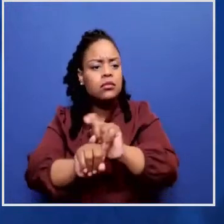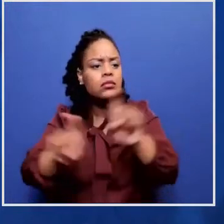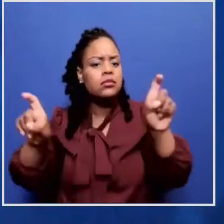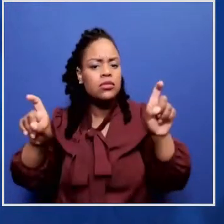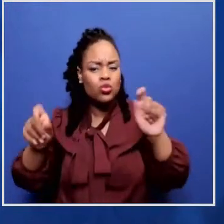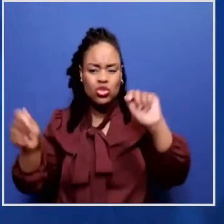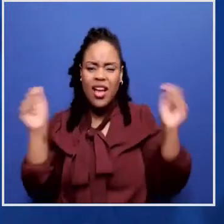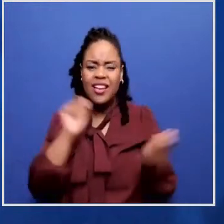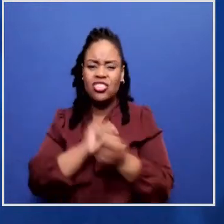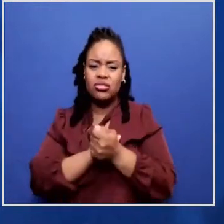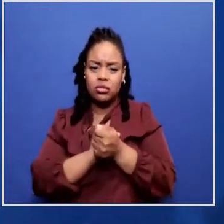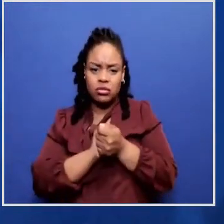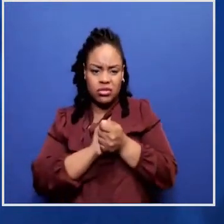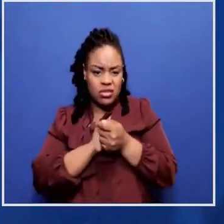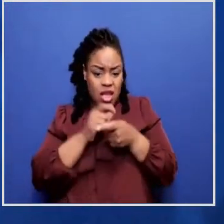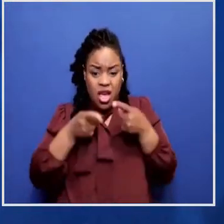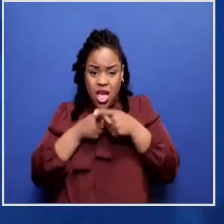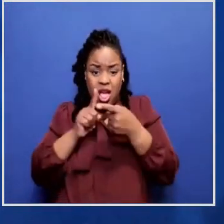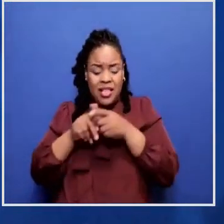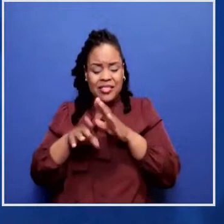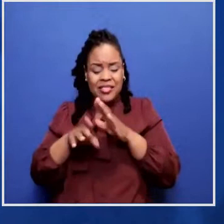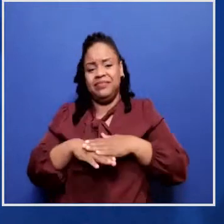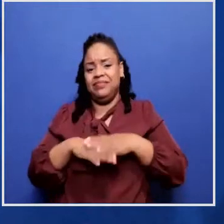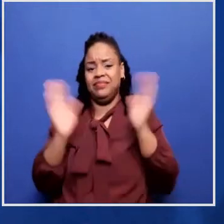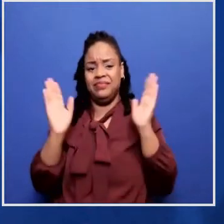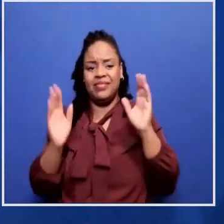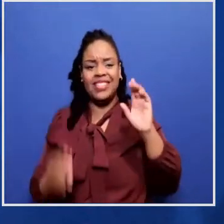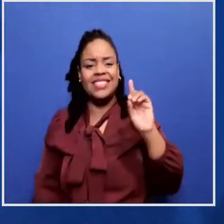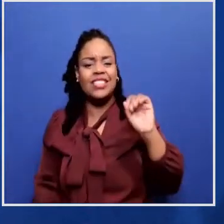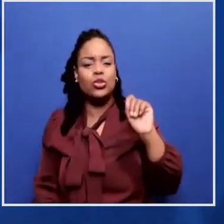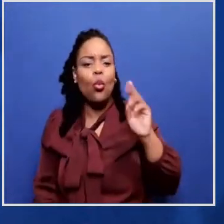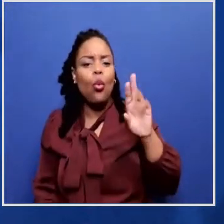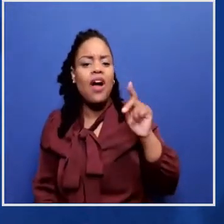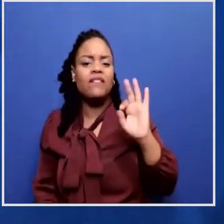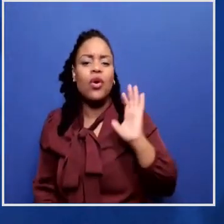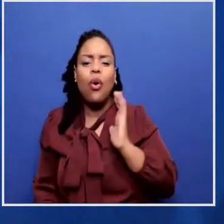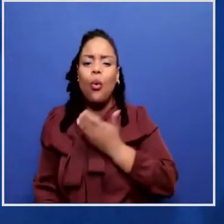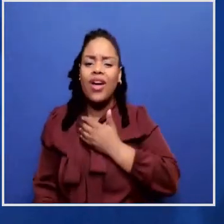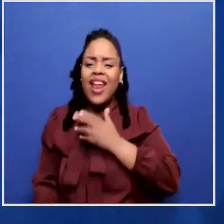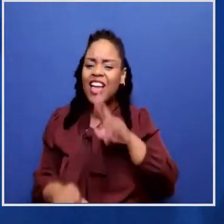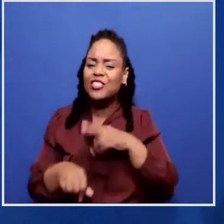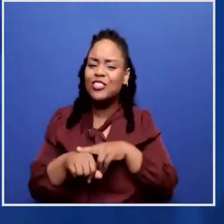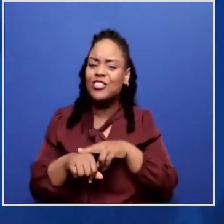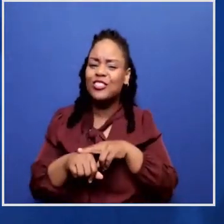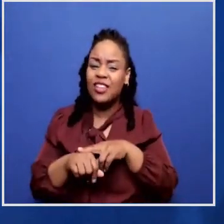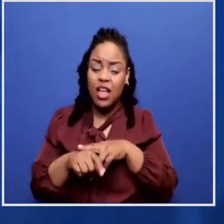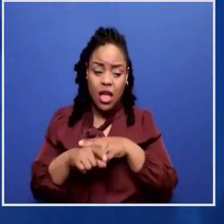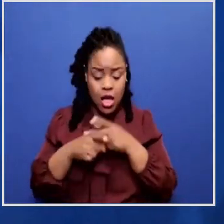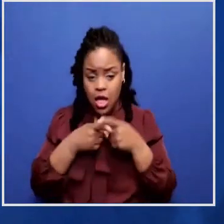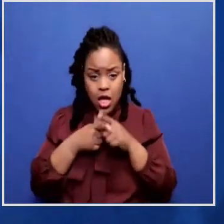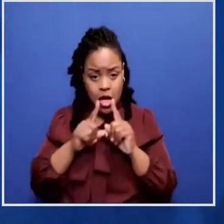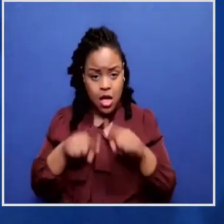DR. MARTIN LUTHER KING JR. CALLED ON US TO, QUOTE, TRANSFORM THE JANGLING